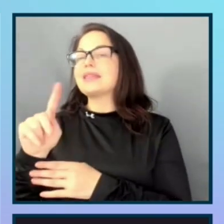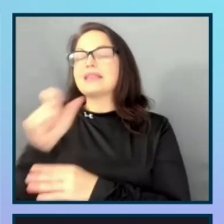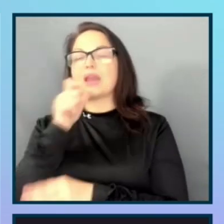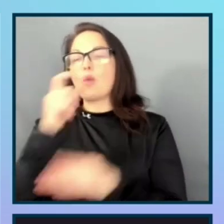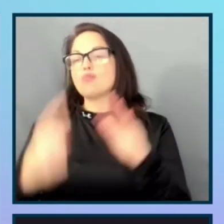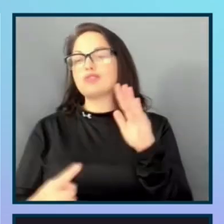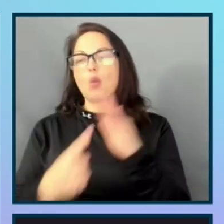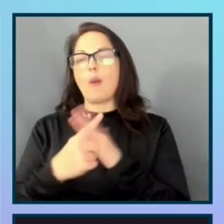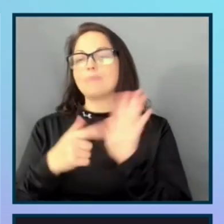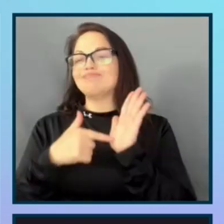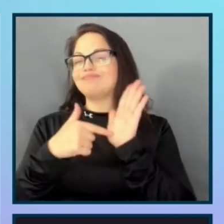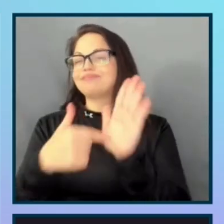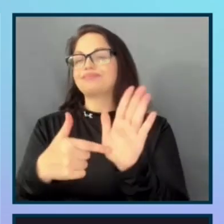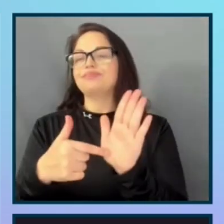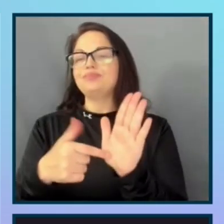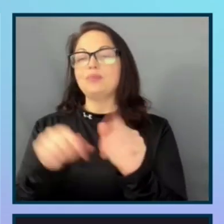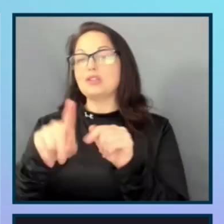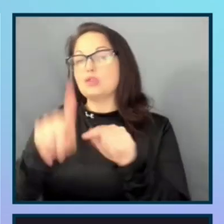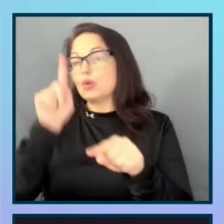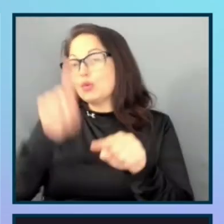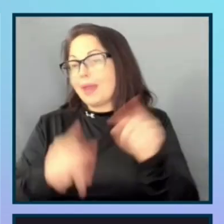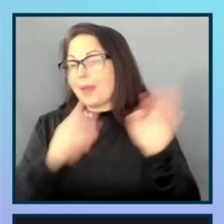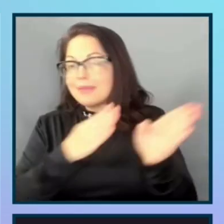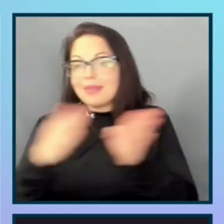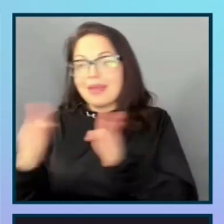and to experiment and to test and to learn with.